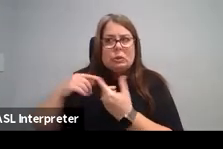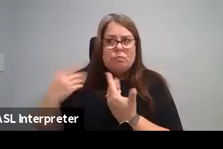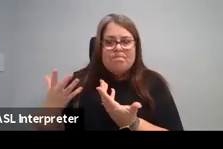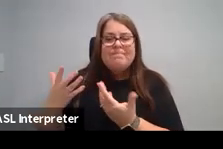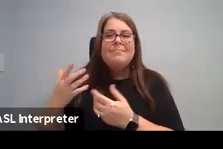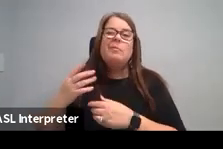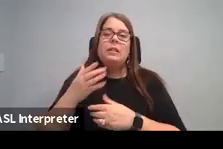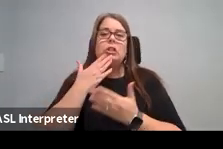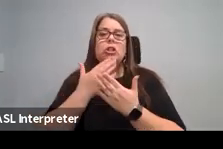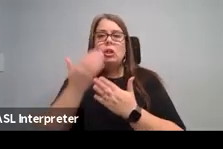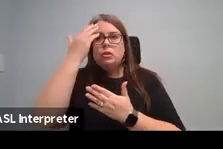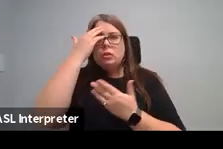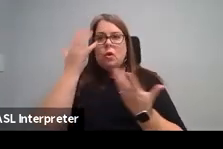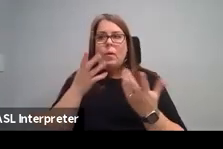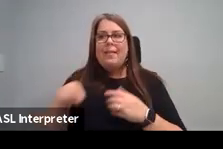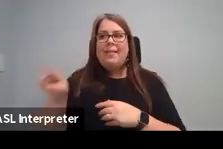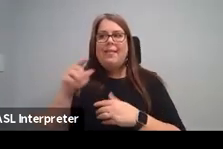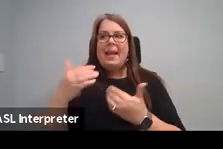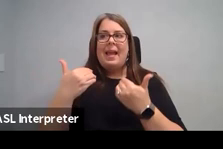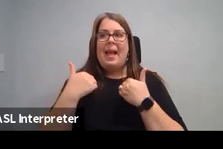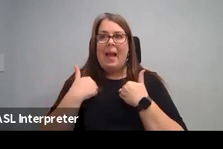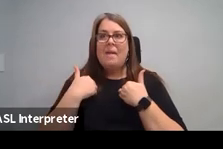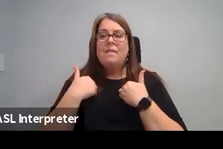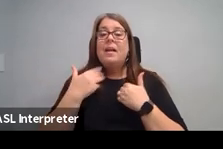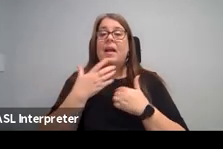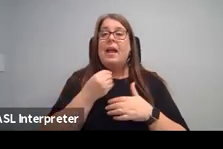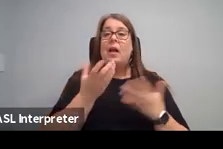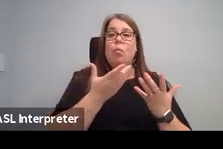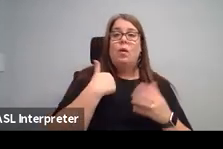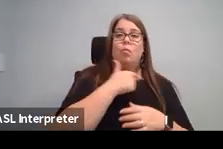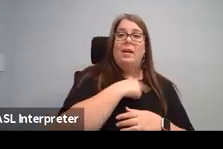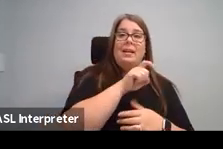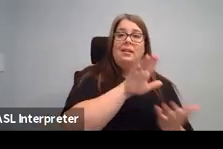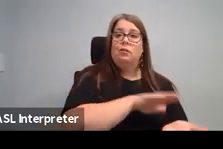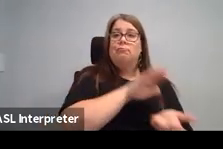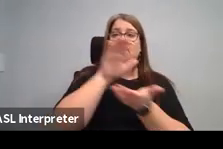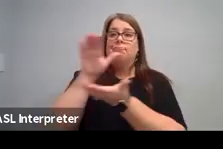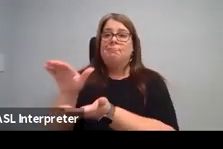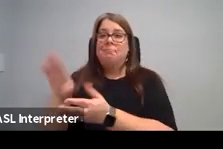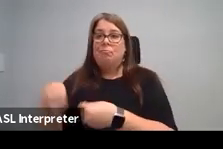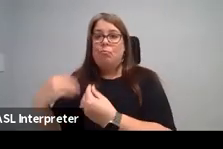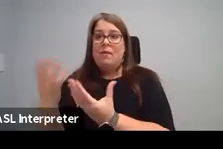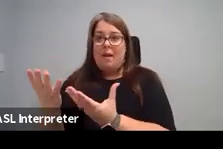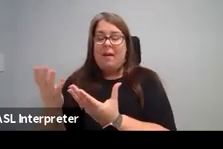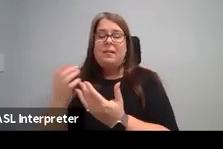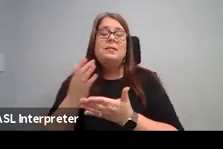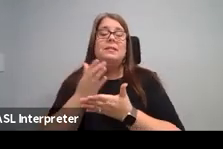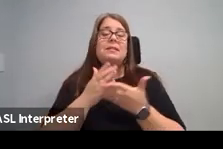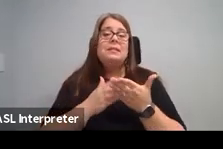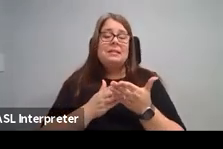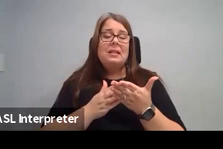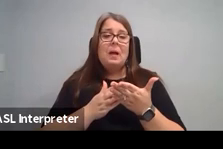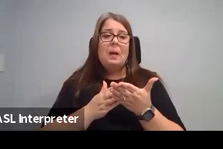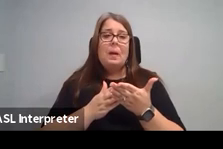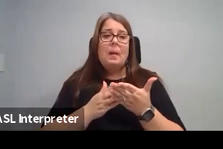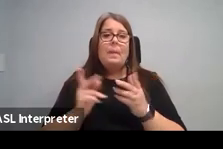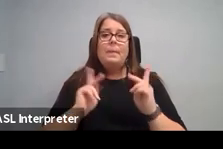Jewyl Alderson Clarke, SDCOE: But also, where do you need to supplement of students being you have less access we see a lot of folks, particularly in the energy, environment and utility sector.